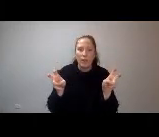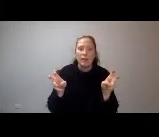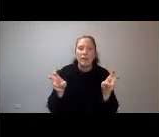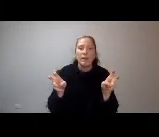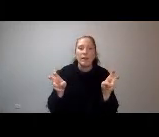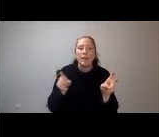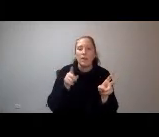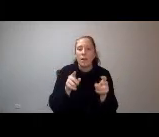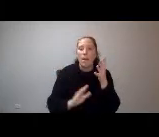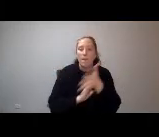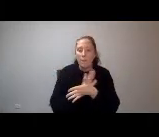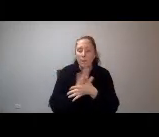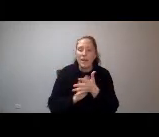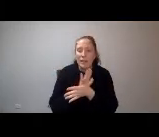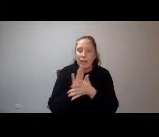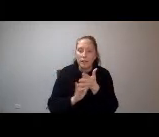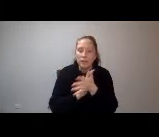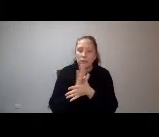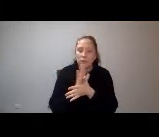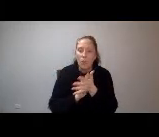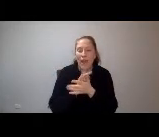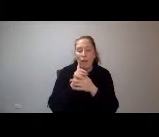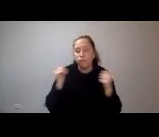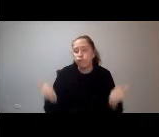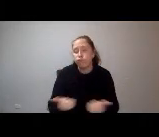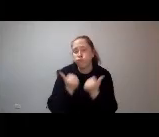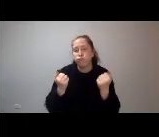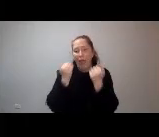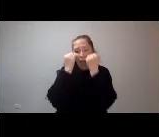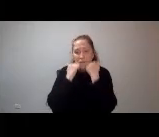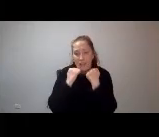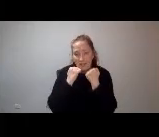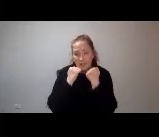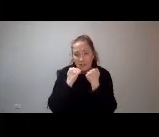for which there is strongest evidence. If you use good active support,